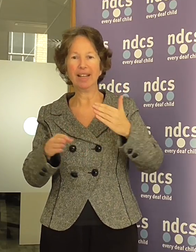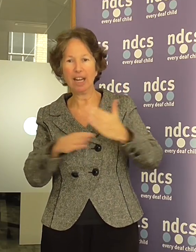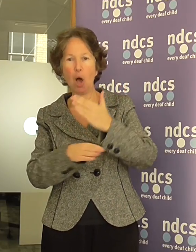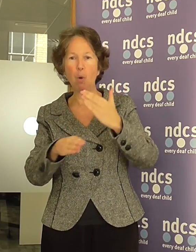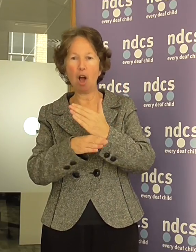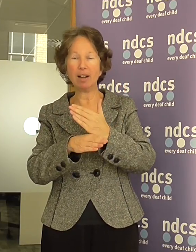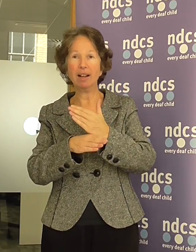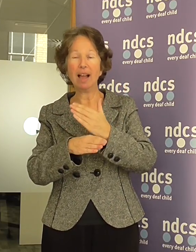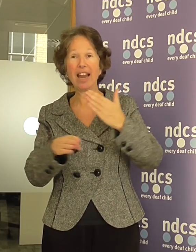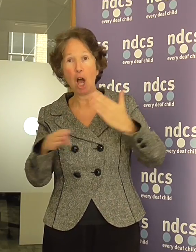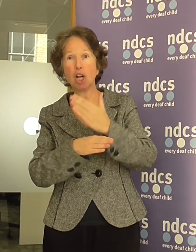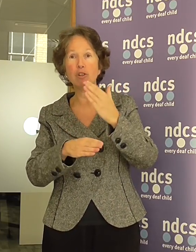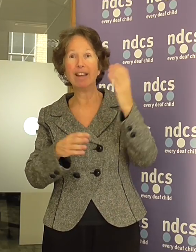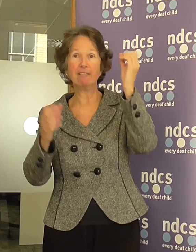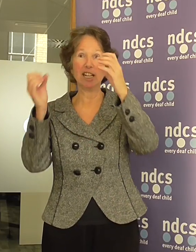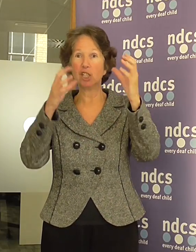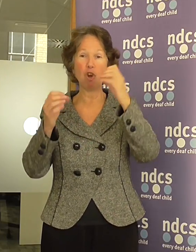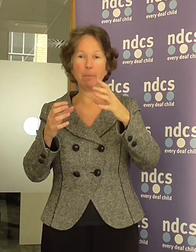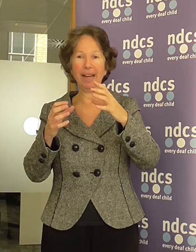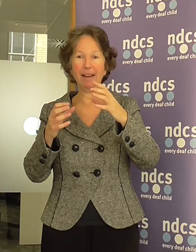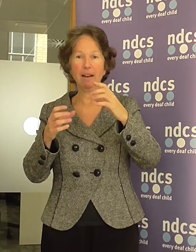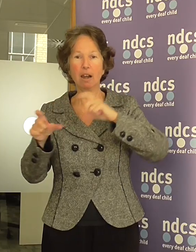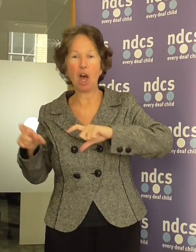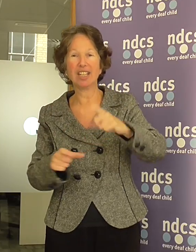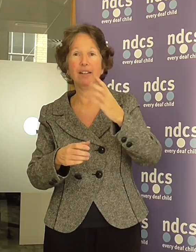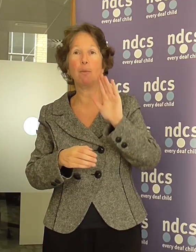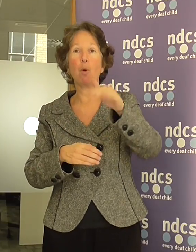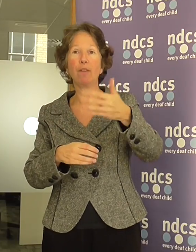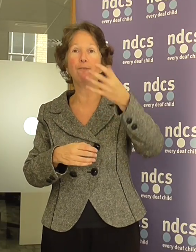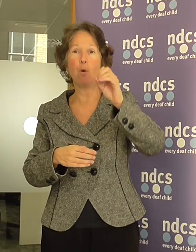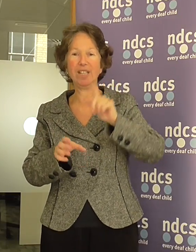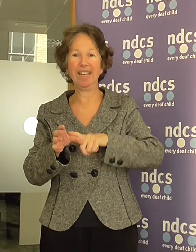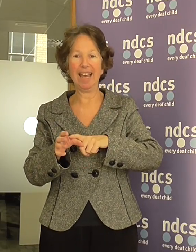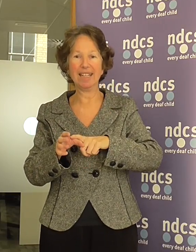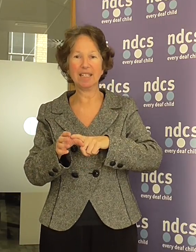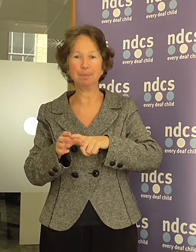She immersed herself in her work and her career in astronomy lasted more than 40 years.